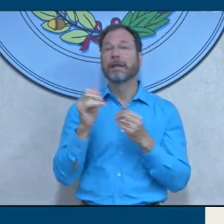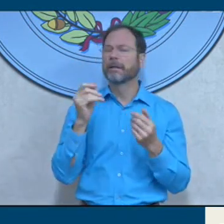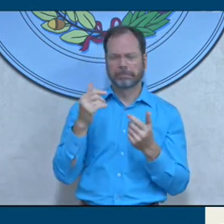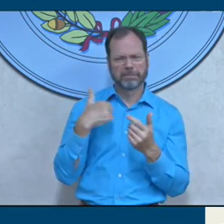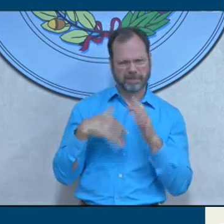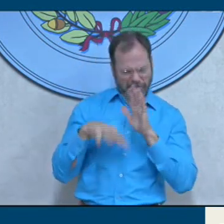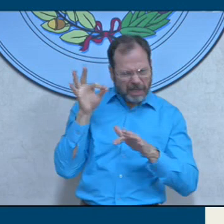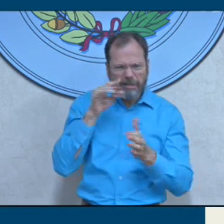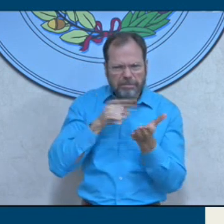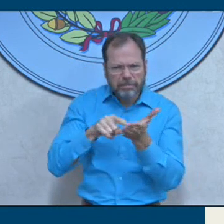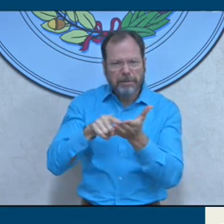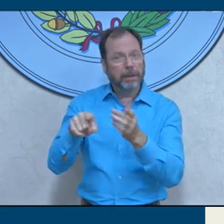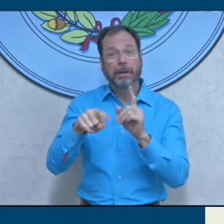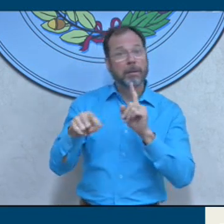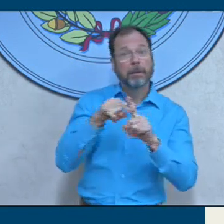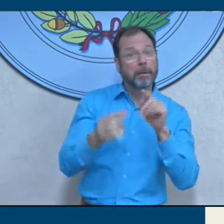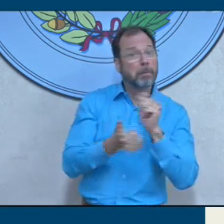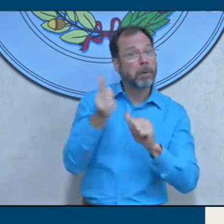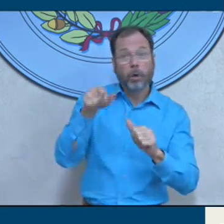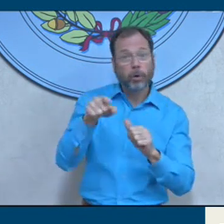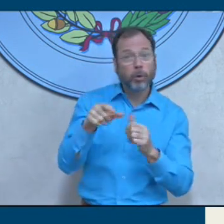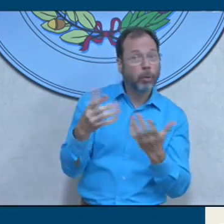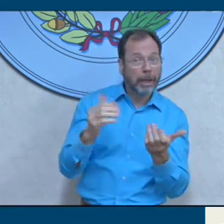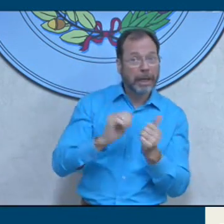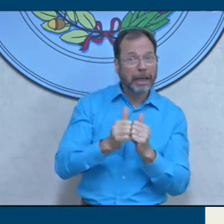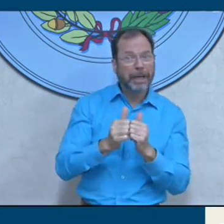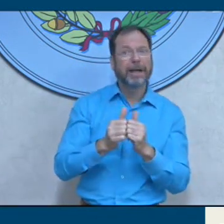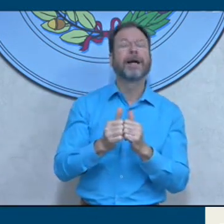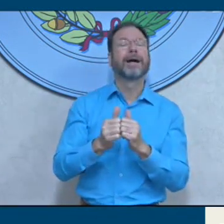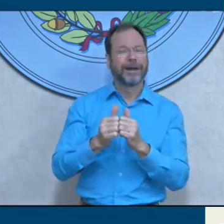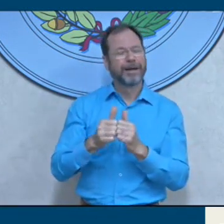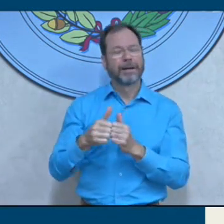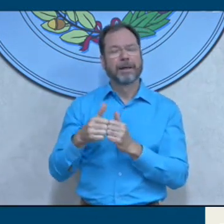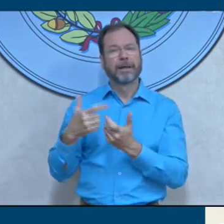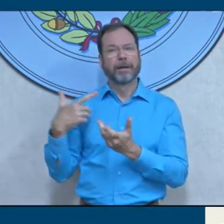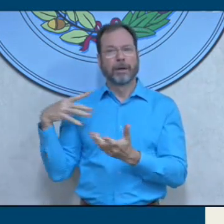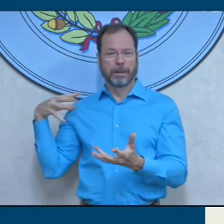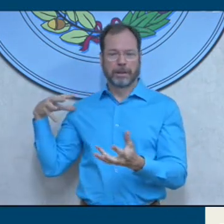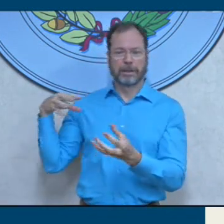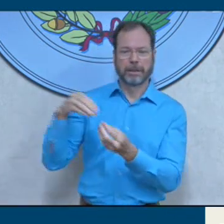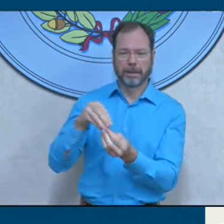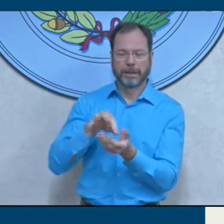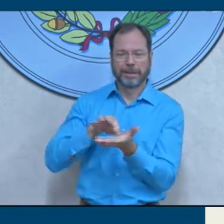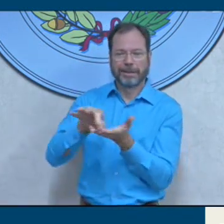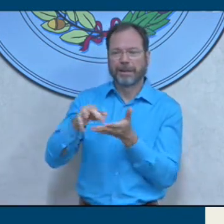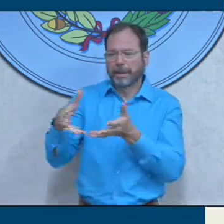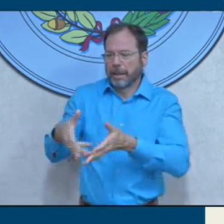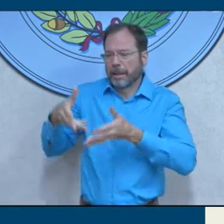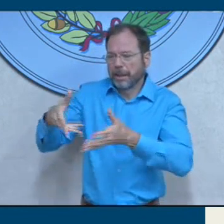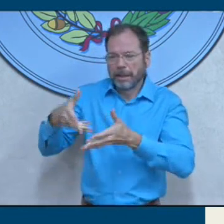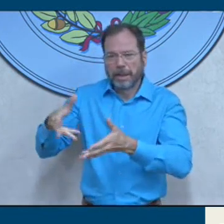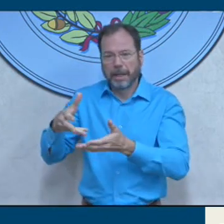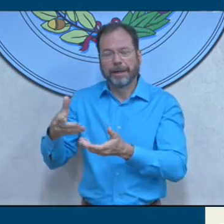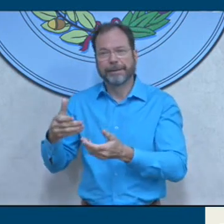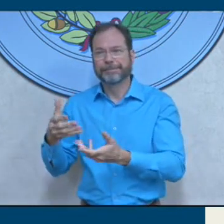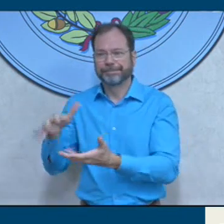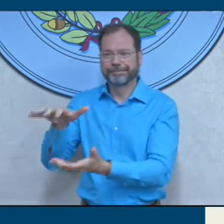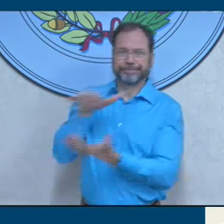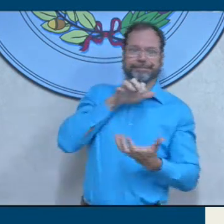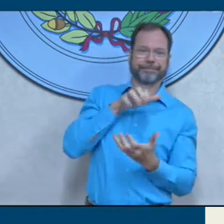104 PEOPLE TESTING POSITIVE IN RUSK COUNTY TODAY. AND IT'S BEEN A STUNNING THAT A MAJORITY OF THOSE THAT CAME